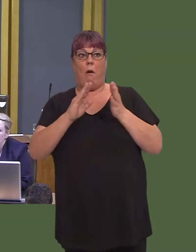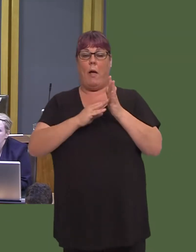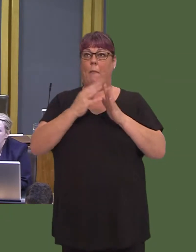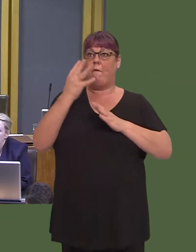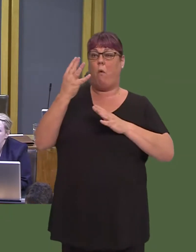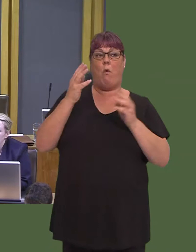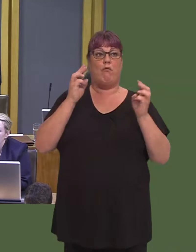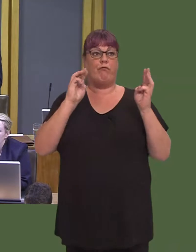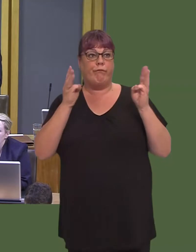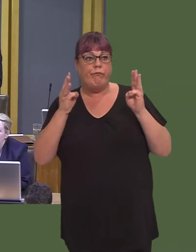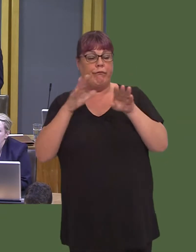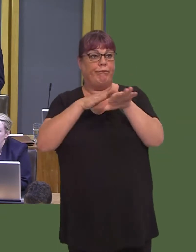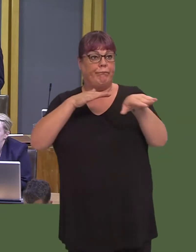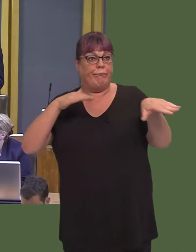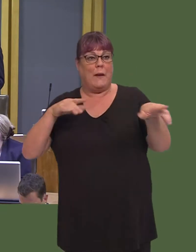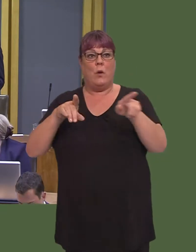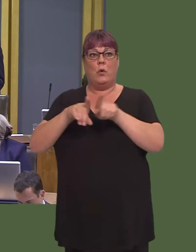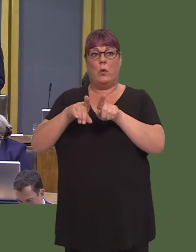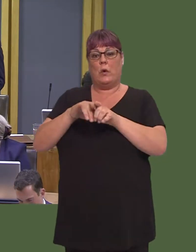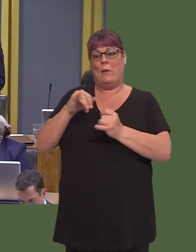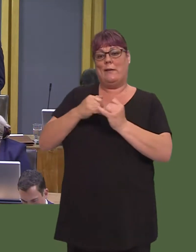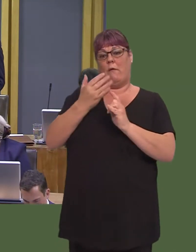that the UK Government continues to review the decision that it has taken and to give